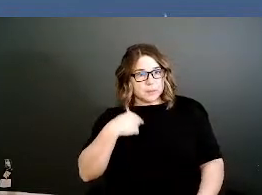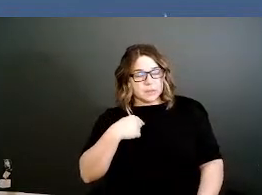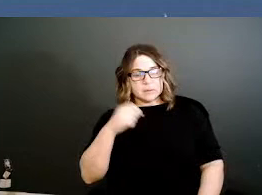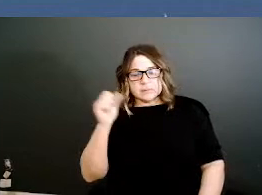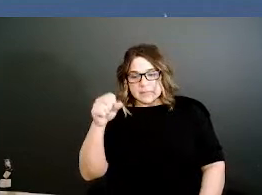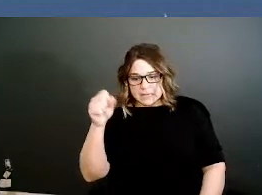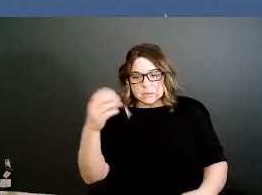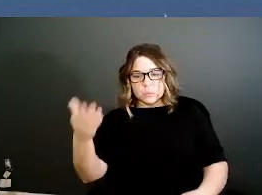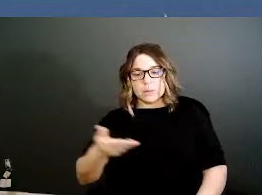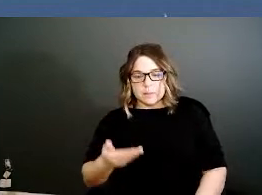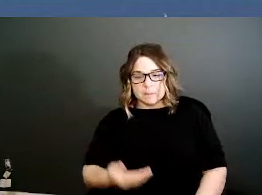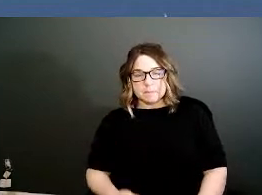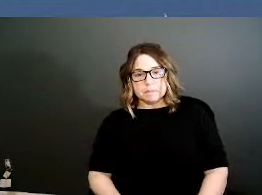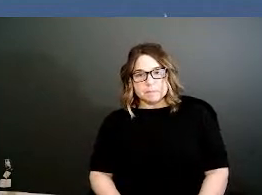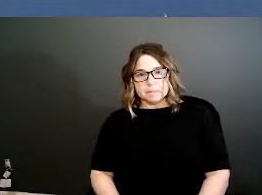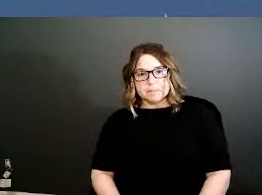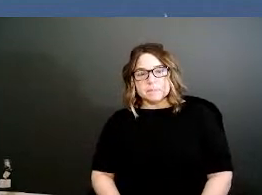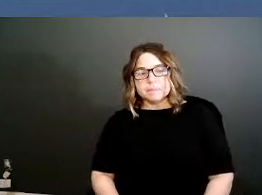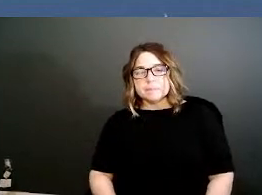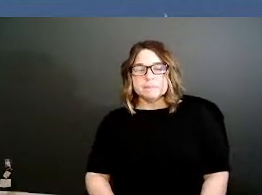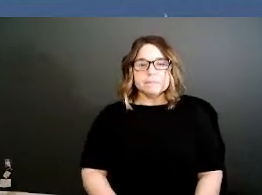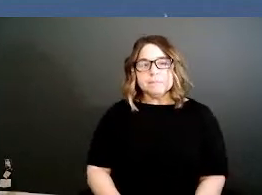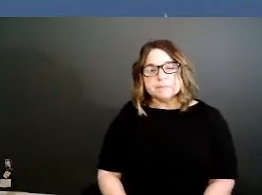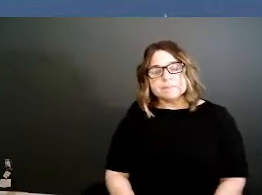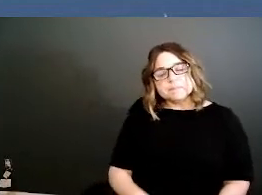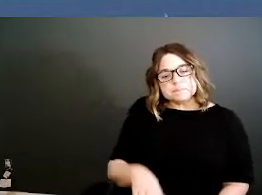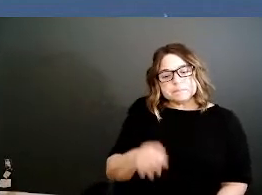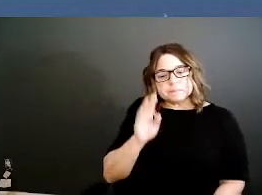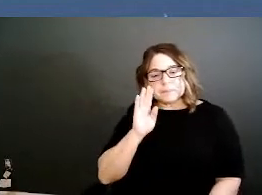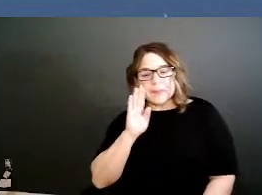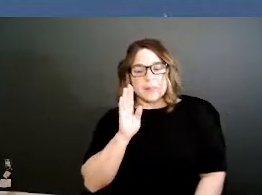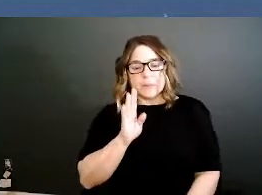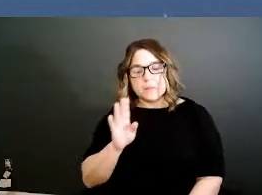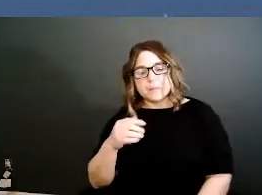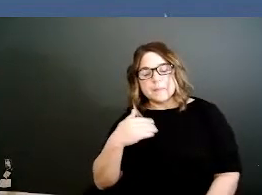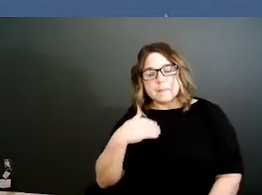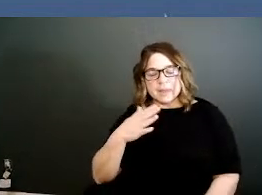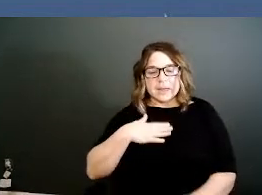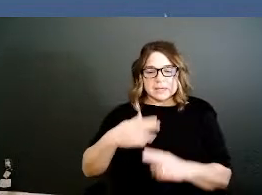BACKGROUND. WE ALL DESERVE TO FEEL SAFE.